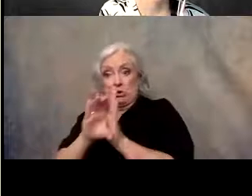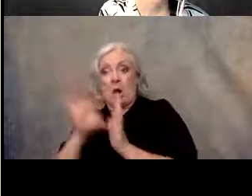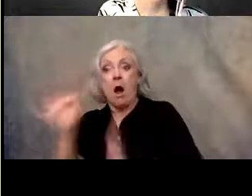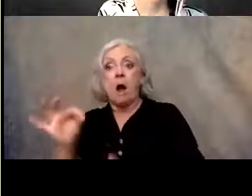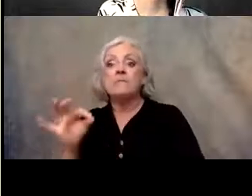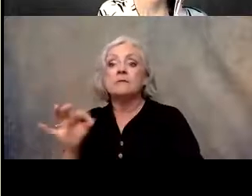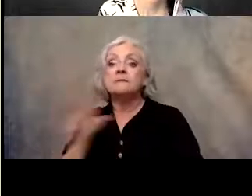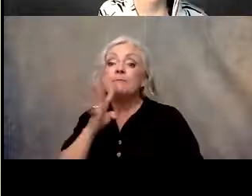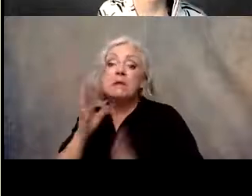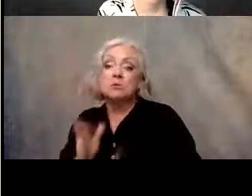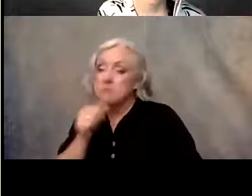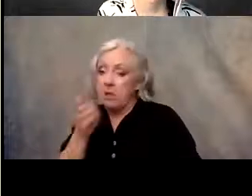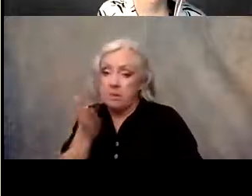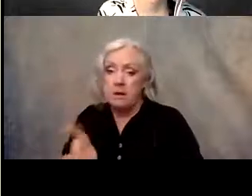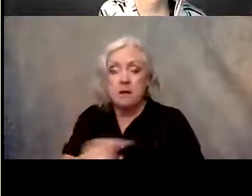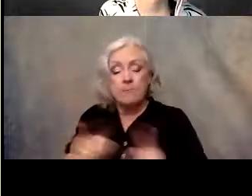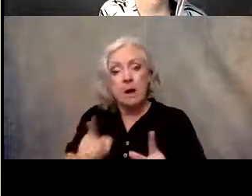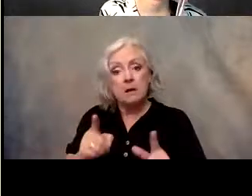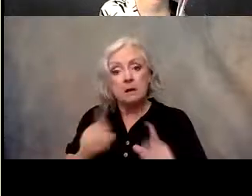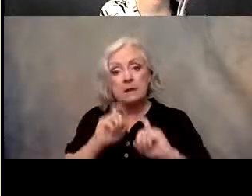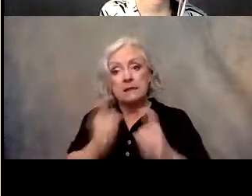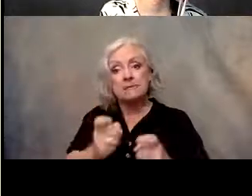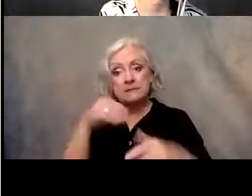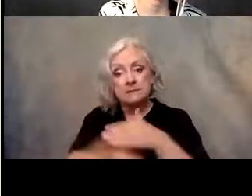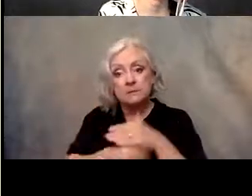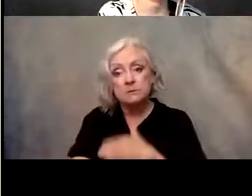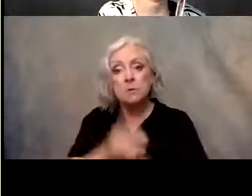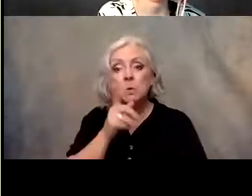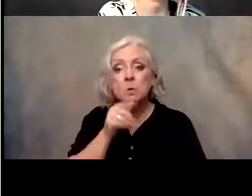but this provides accessibility to people who are blind or have visual impairment.